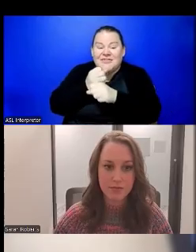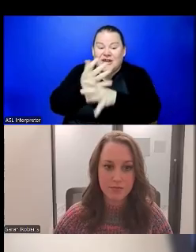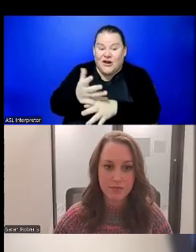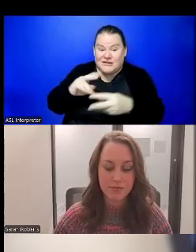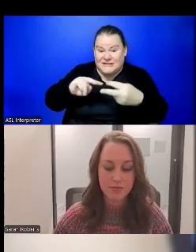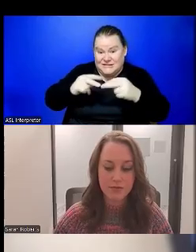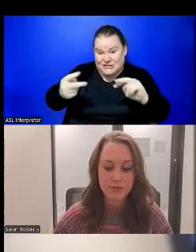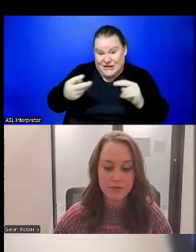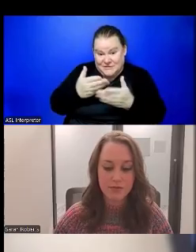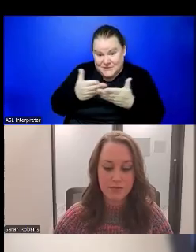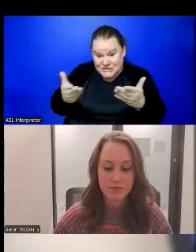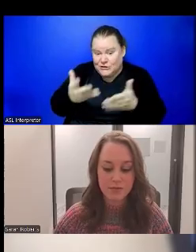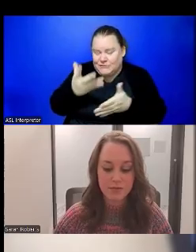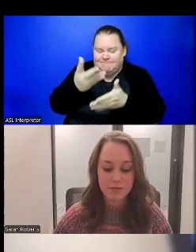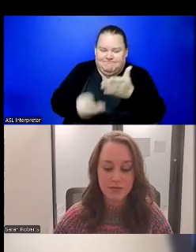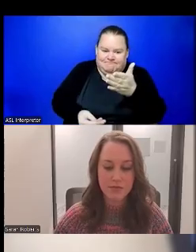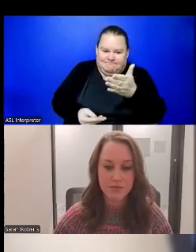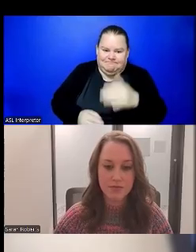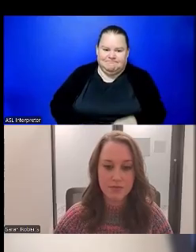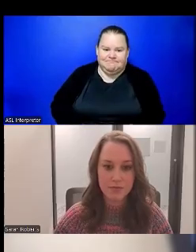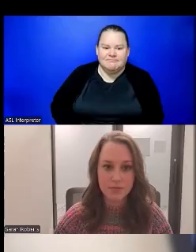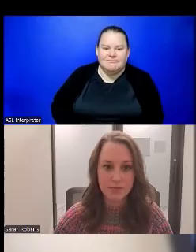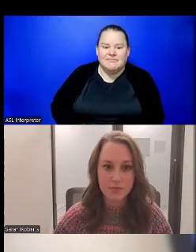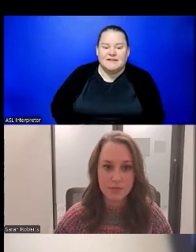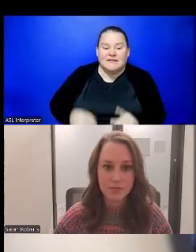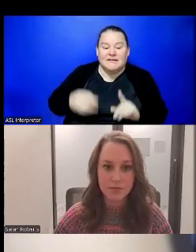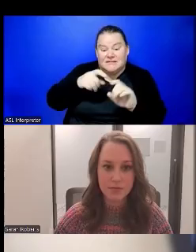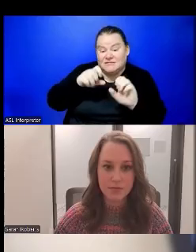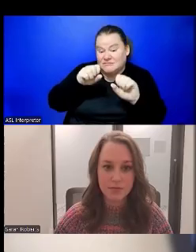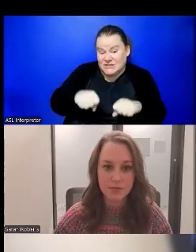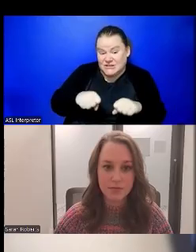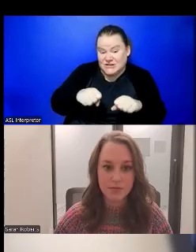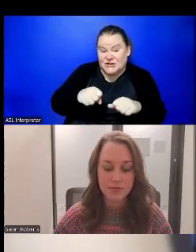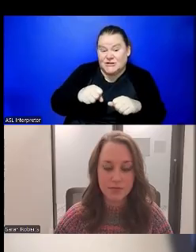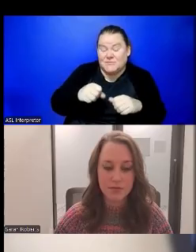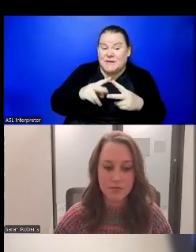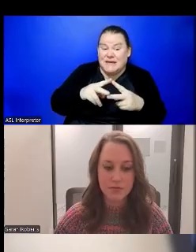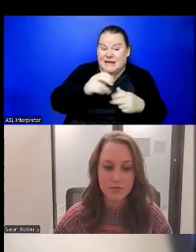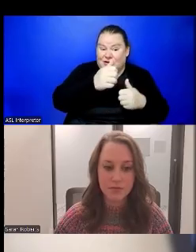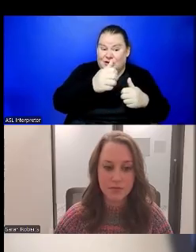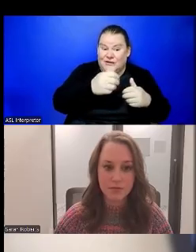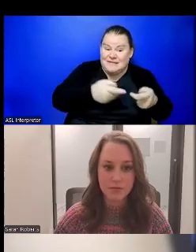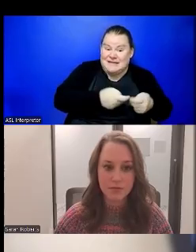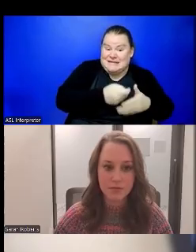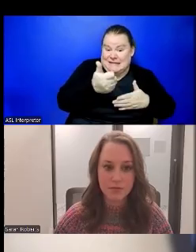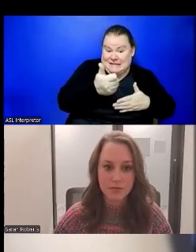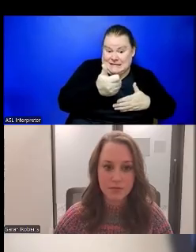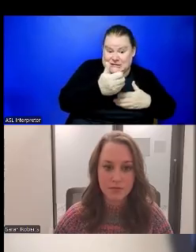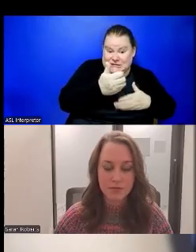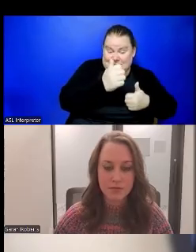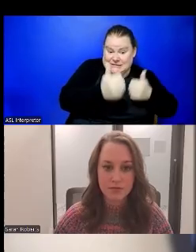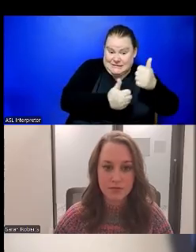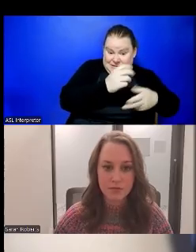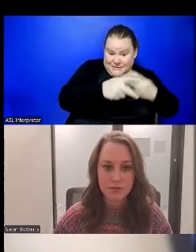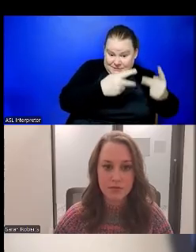chromosome to be missing. This can fall either under the deletion subtype or can result in UPD in the case of what we